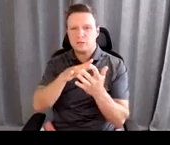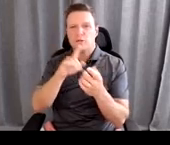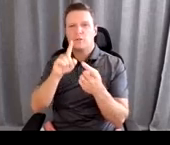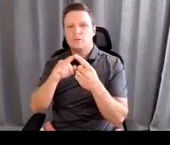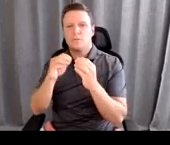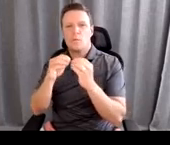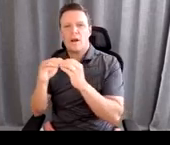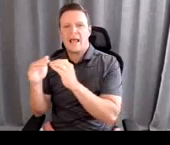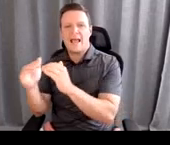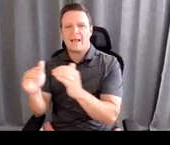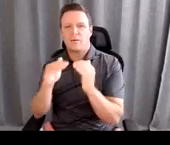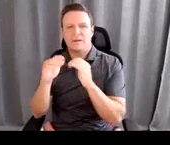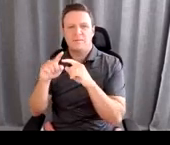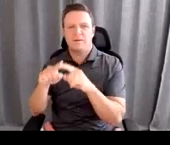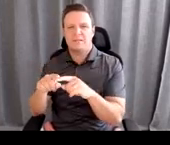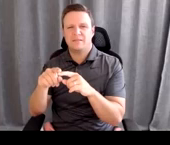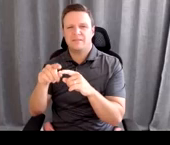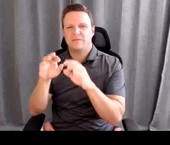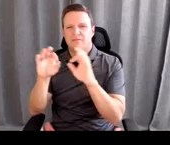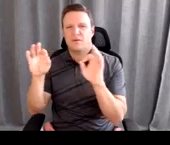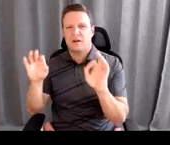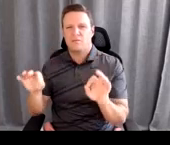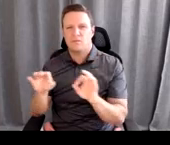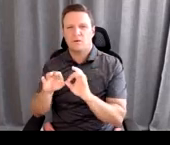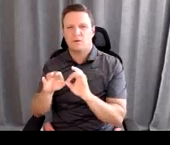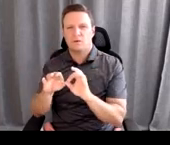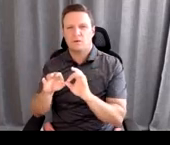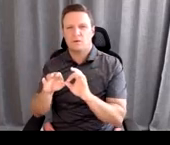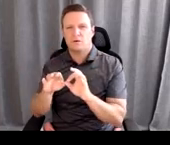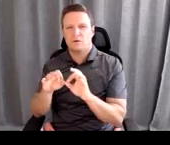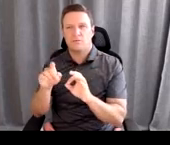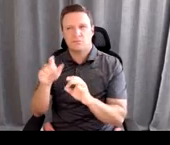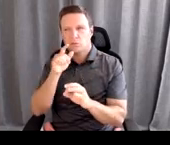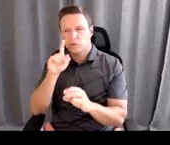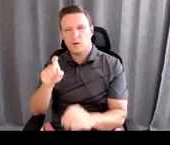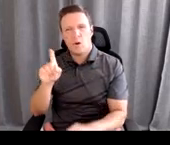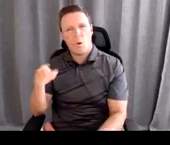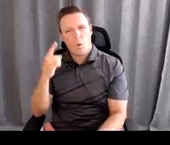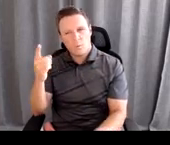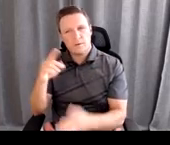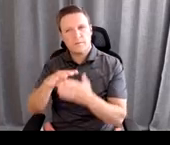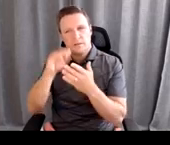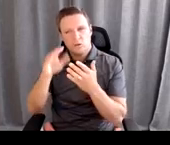It's it should not the type of work should not just be student centered. Not that student learning is not important.